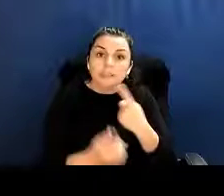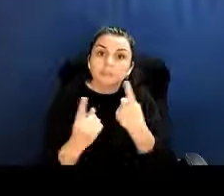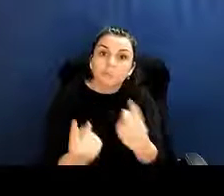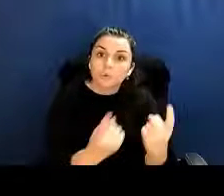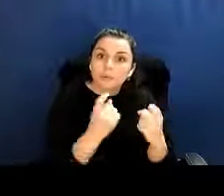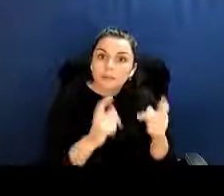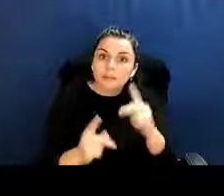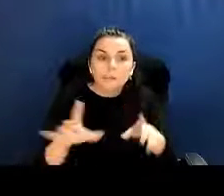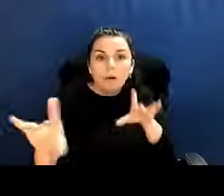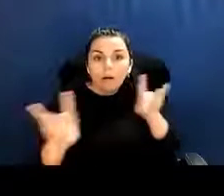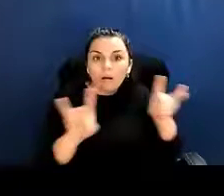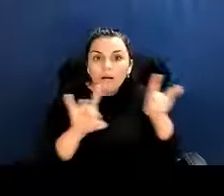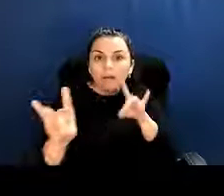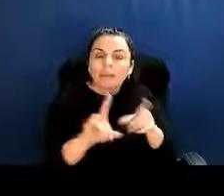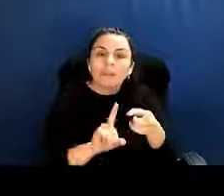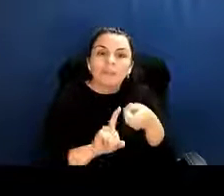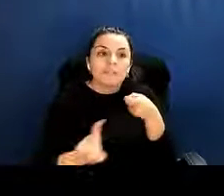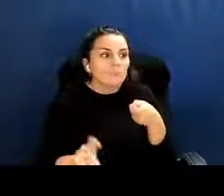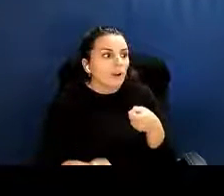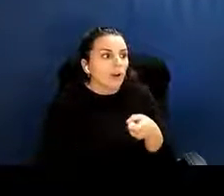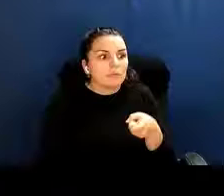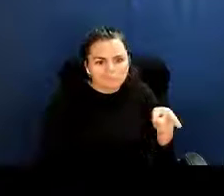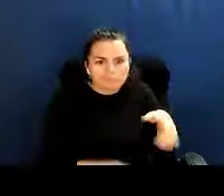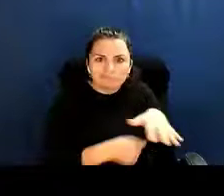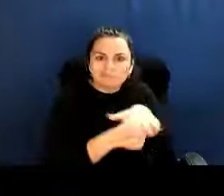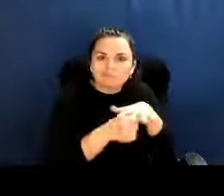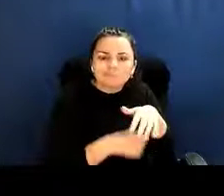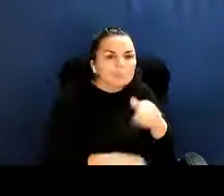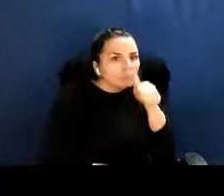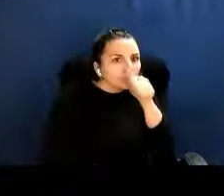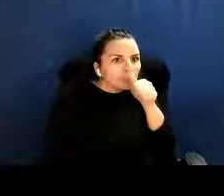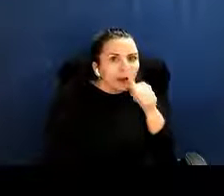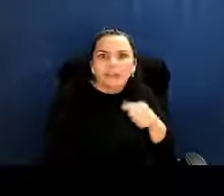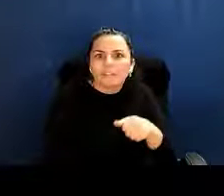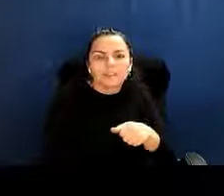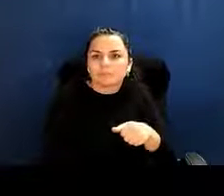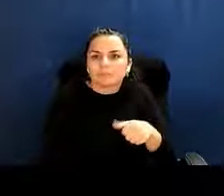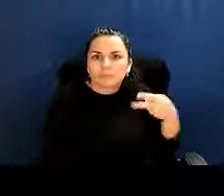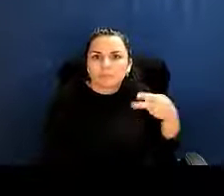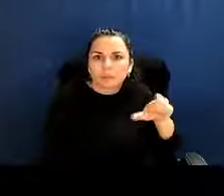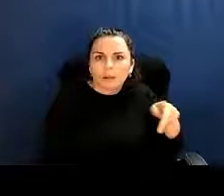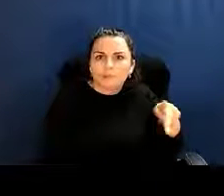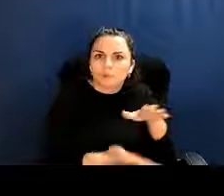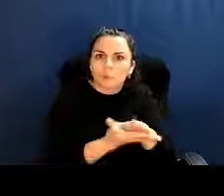I don't know, a local private prep school with racial, ethnic and socioeconomic demographics